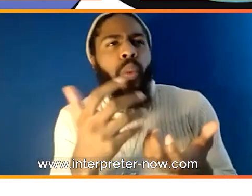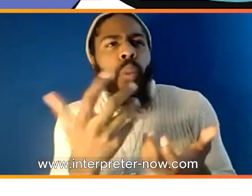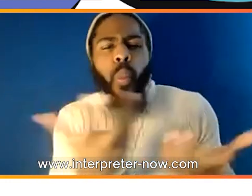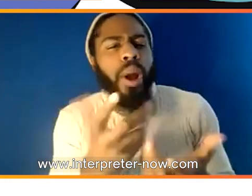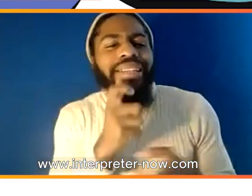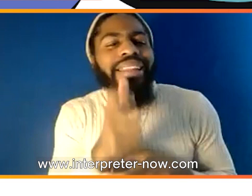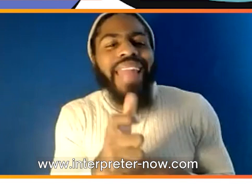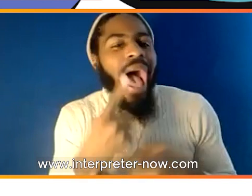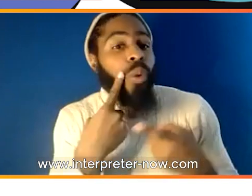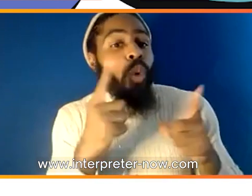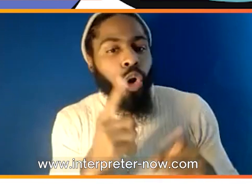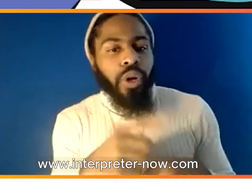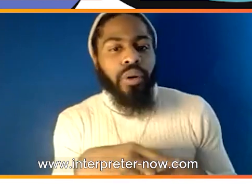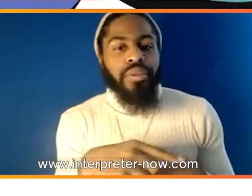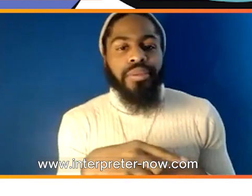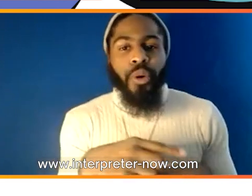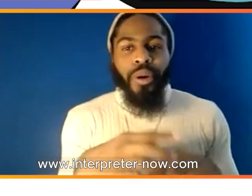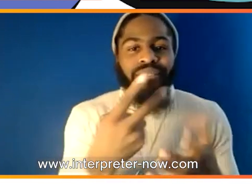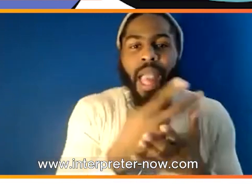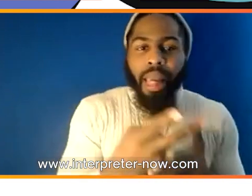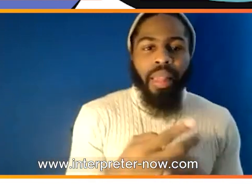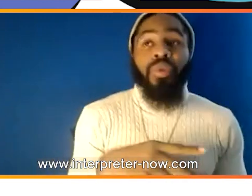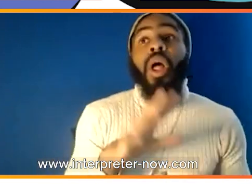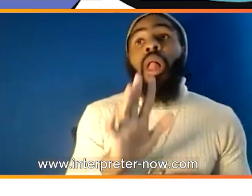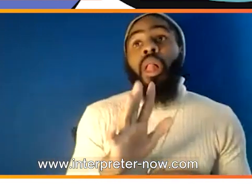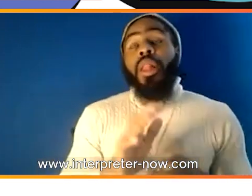that was a big learning opportunity. I talked about my most recent experience, where I'm